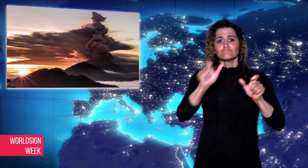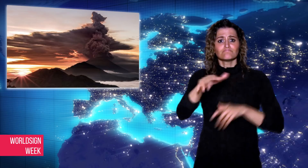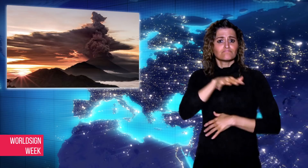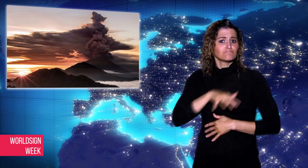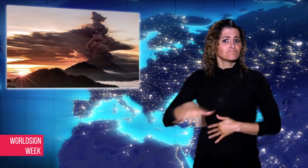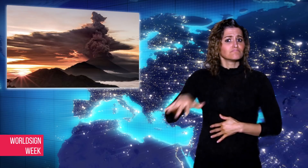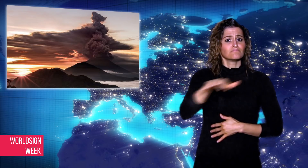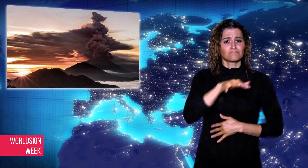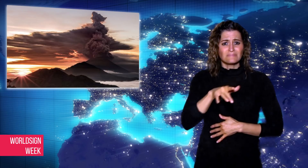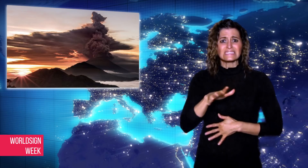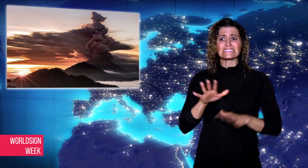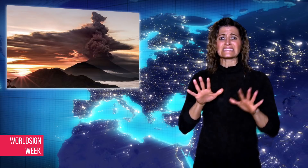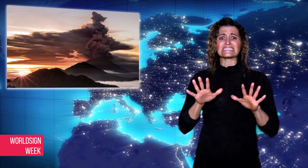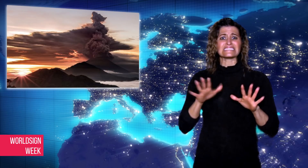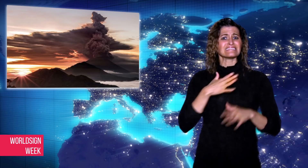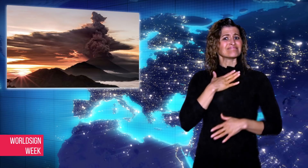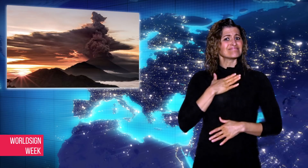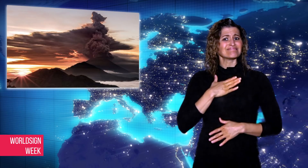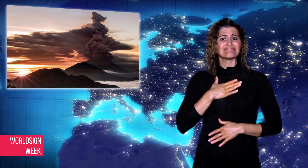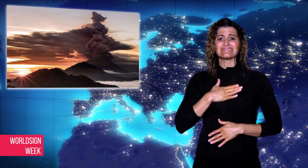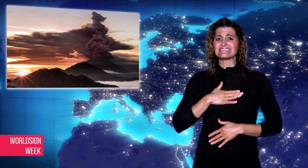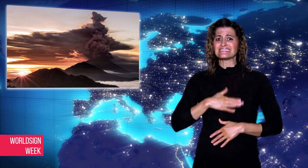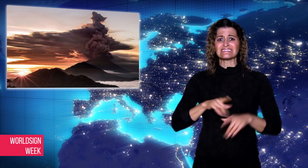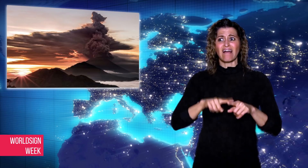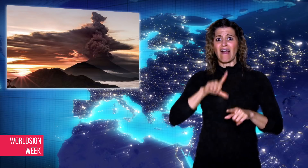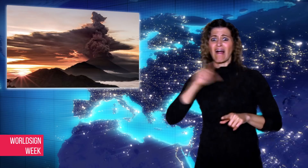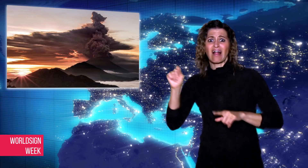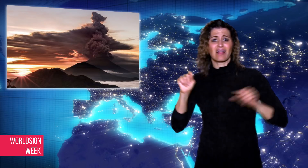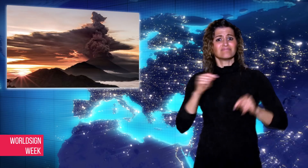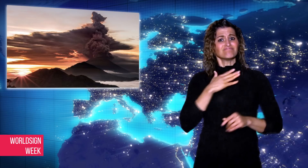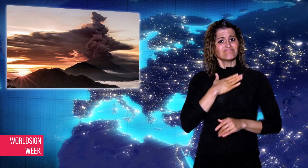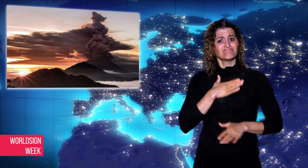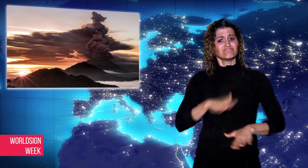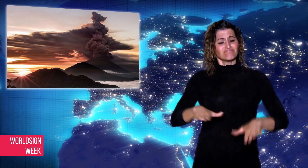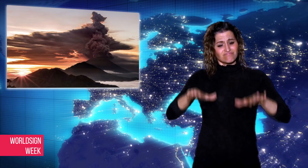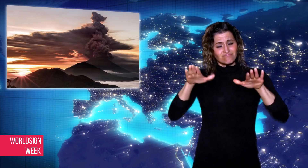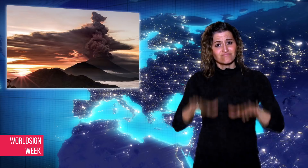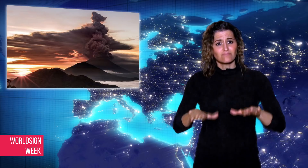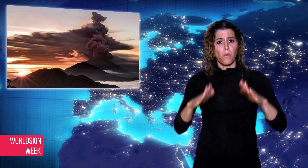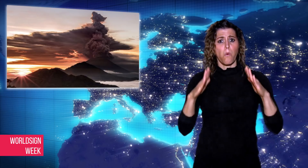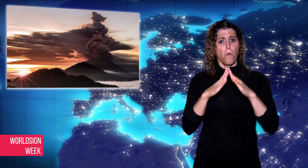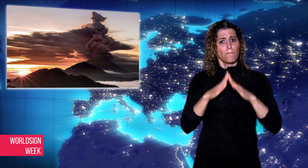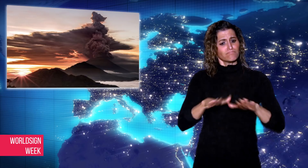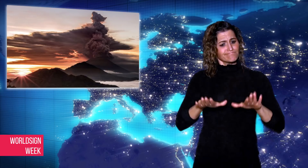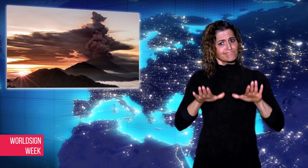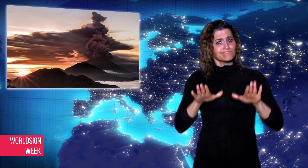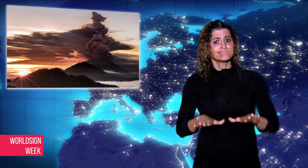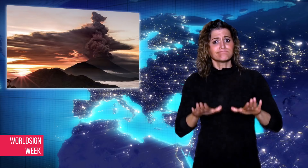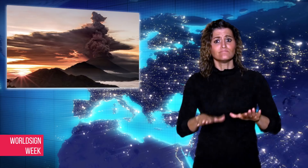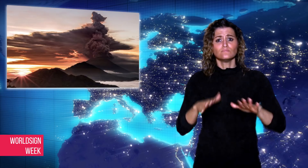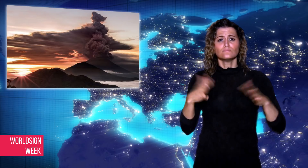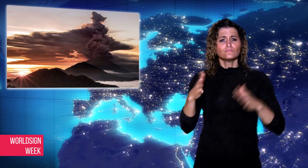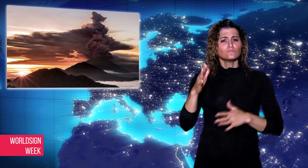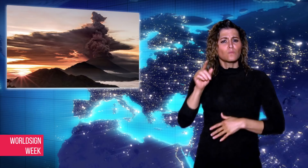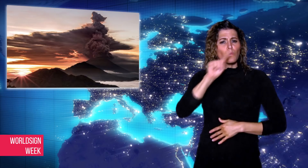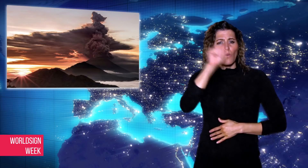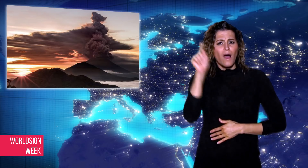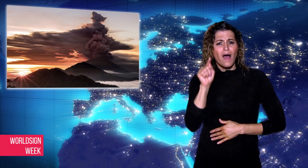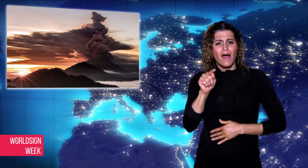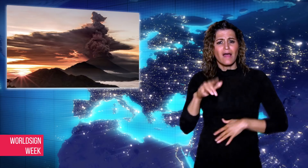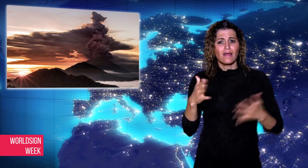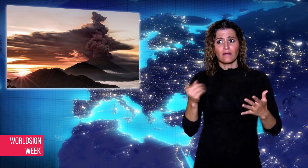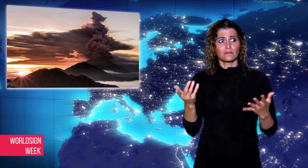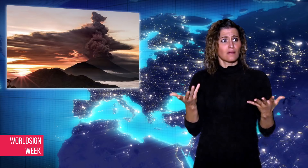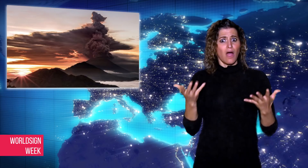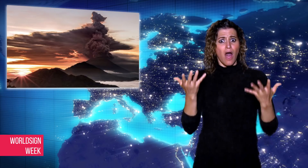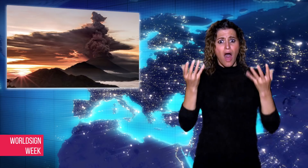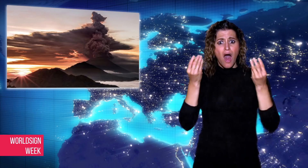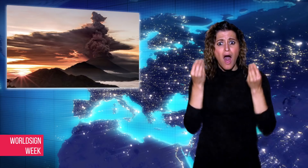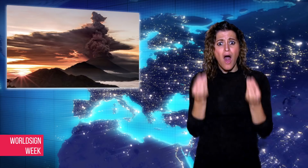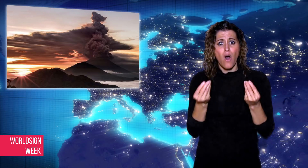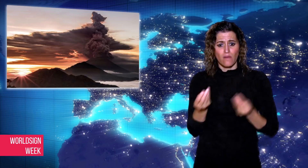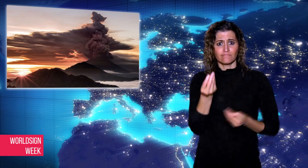not being able to support